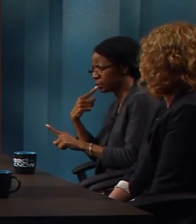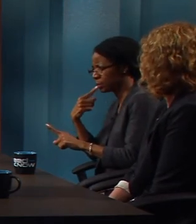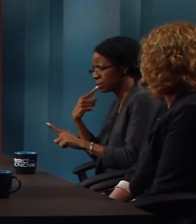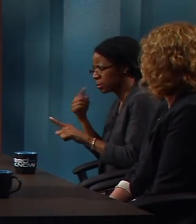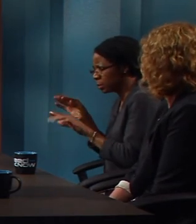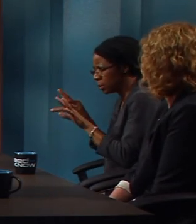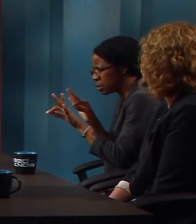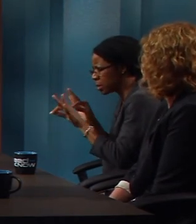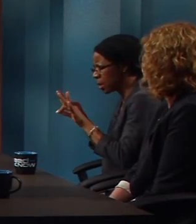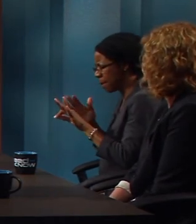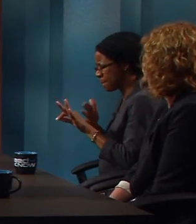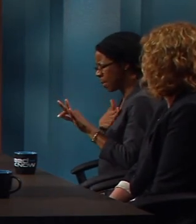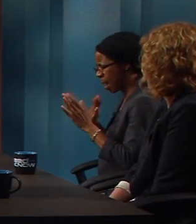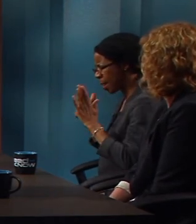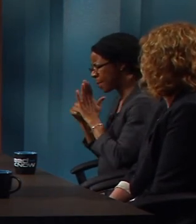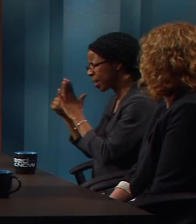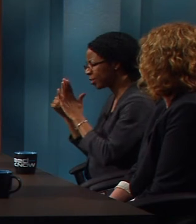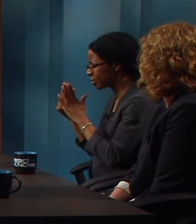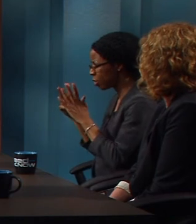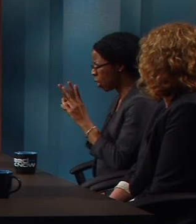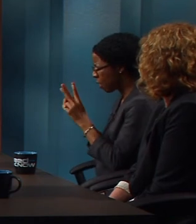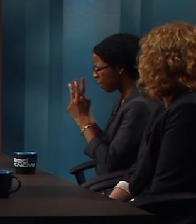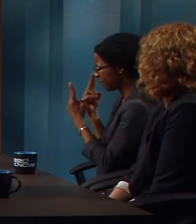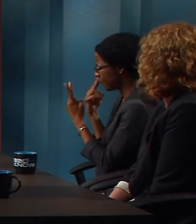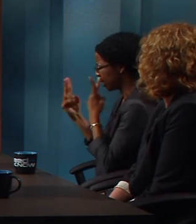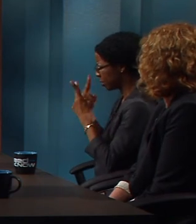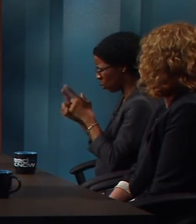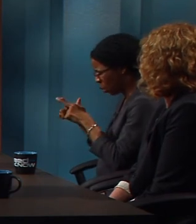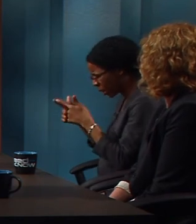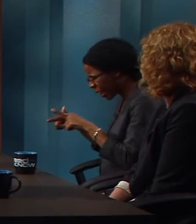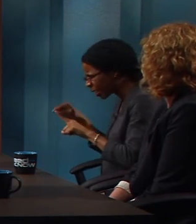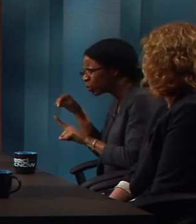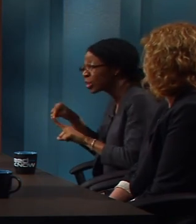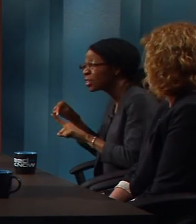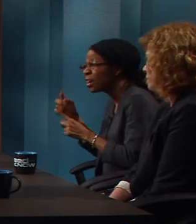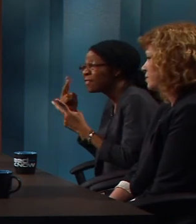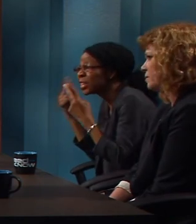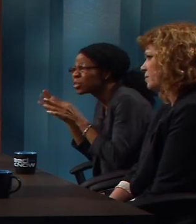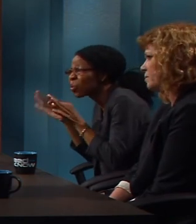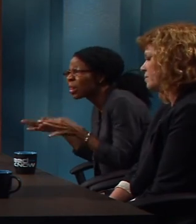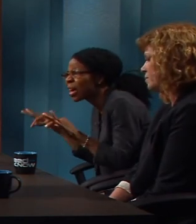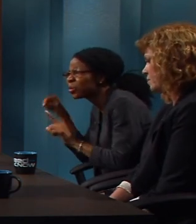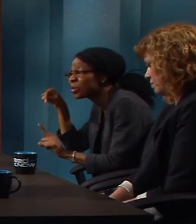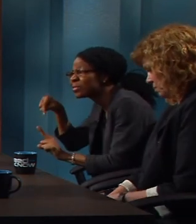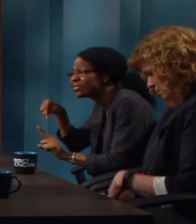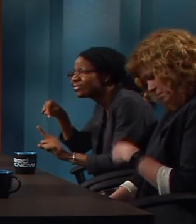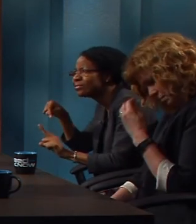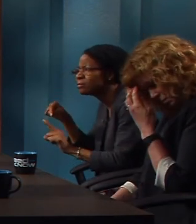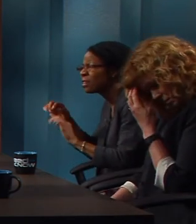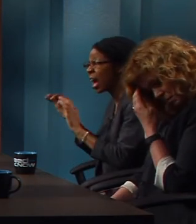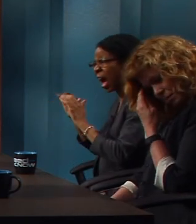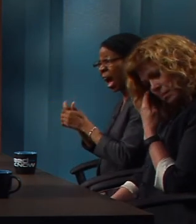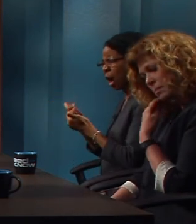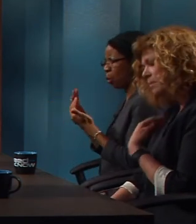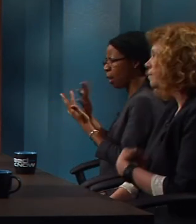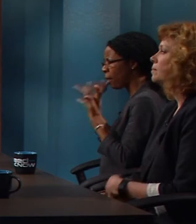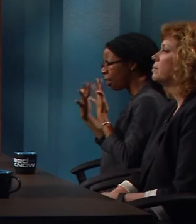YOU DESCRIBED YOUR PAINTINGS AS A FORM OF VISUAL LANGUAGE AND I KIND OF JUST WANT TO HAVE YOU EXPLAIN THIS HERE HOW COLORS KIND OF PICK YOU.